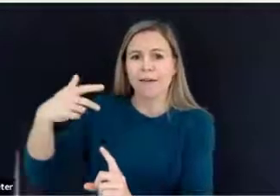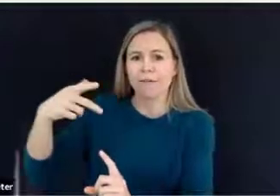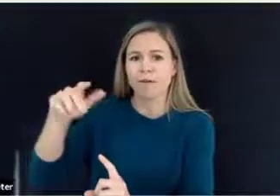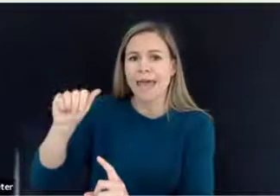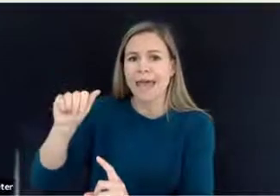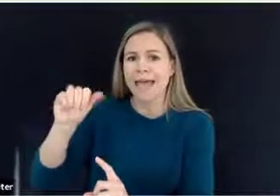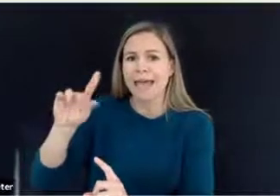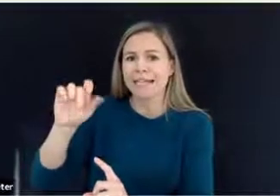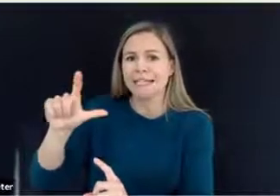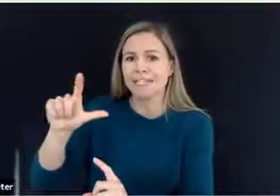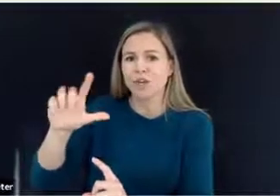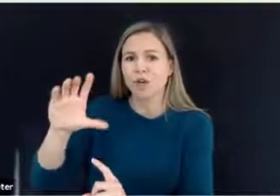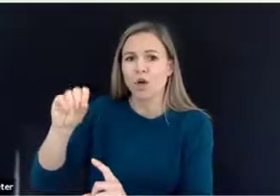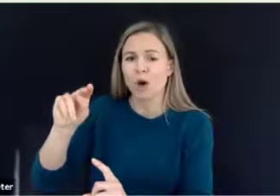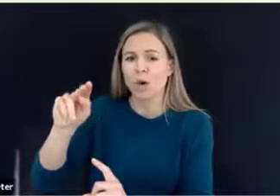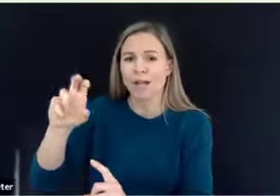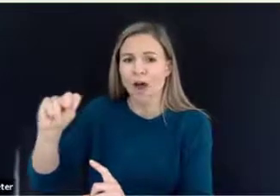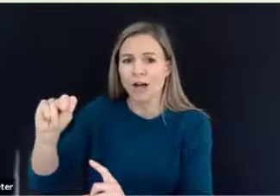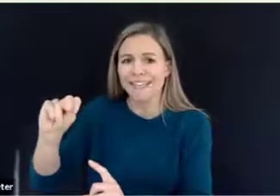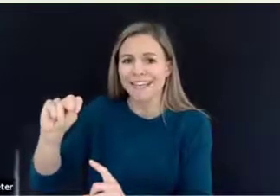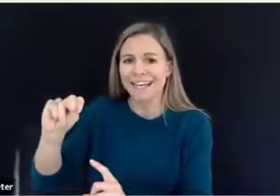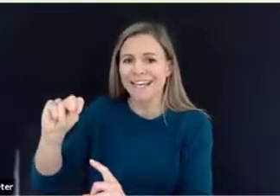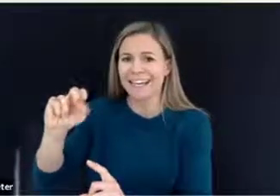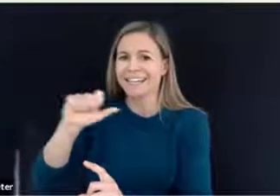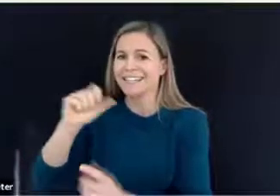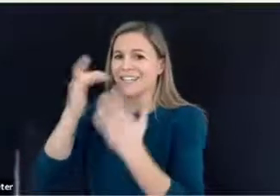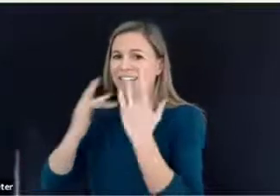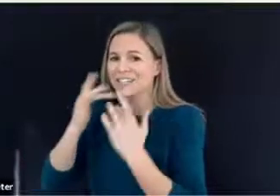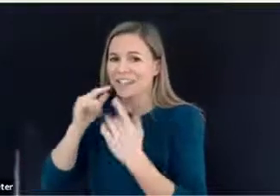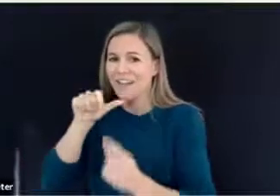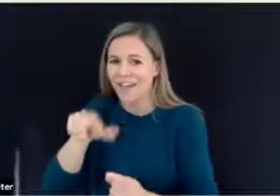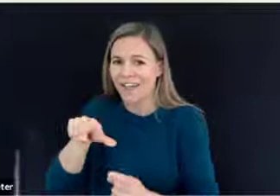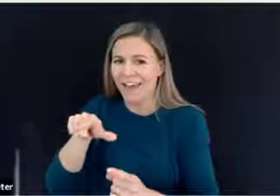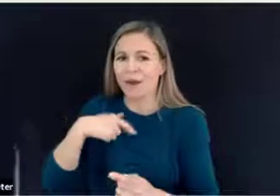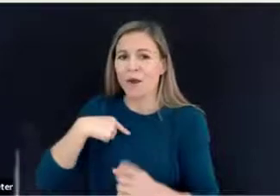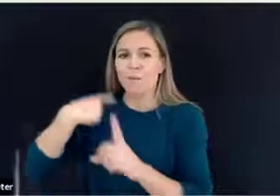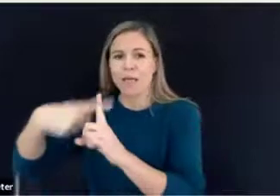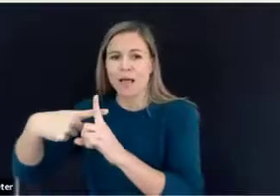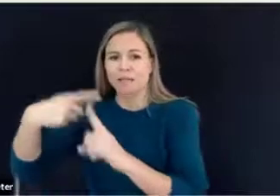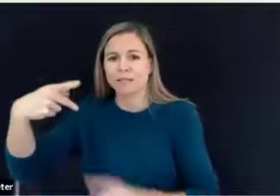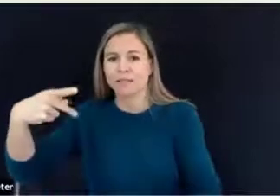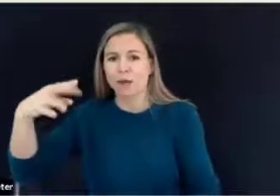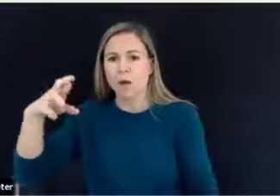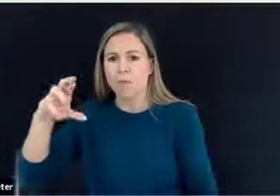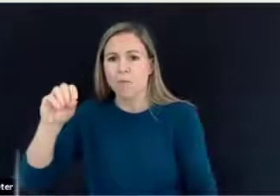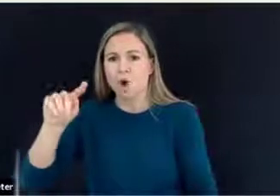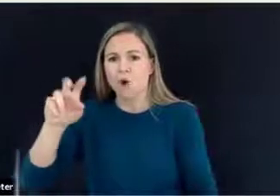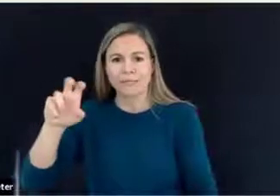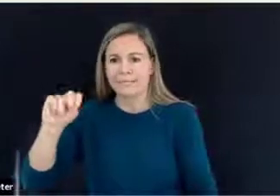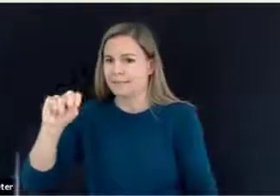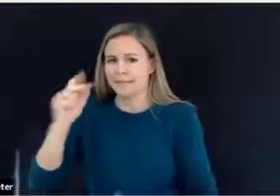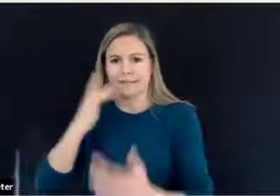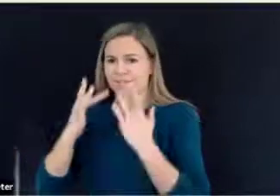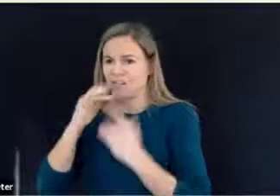and also D-bifunctional protein deficiency. We do not provide support